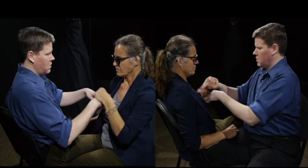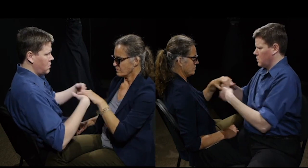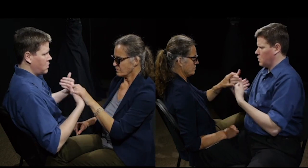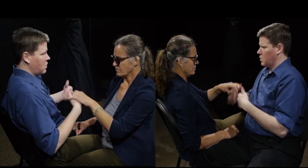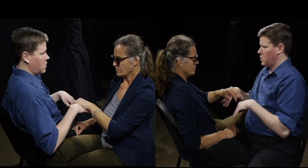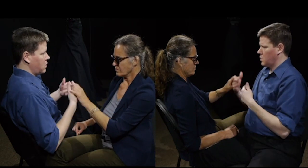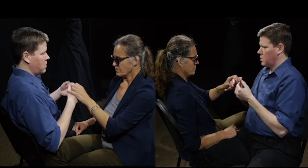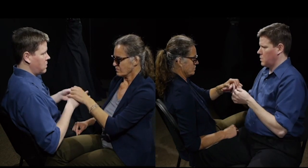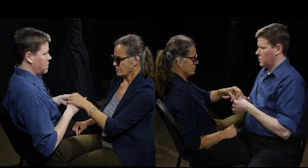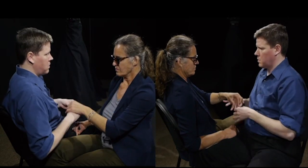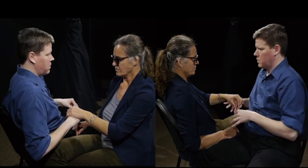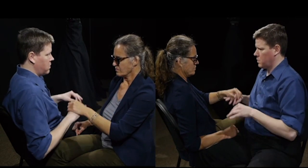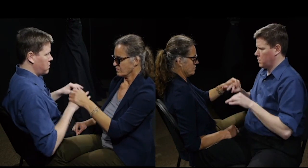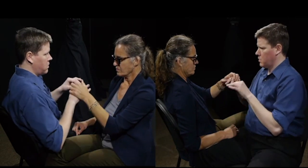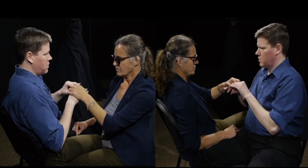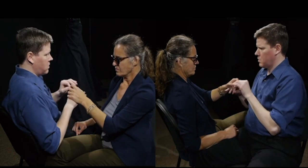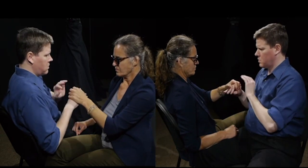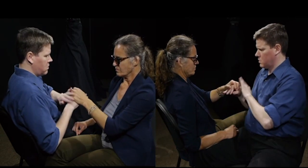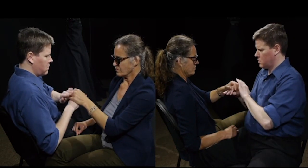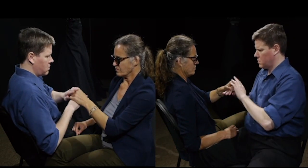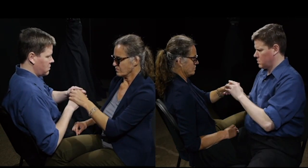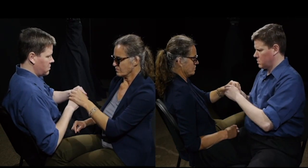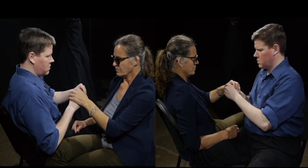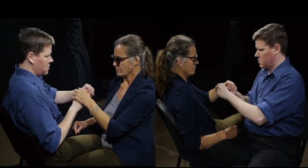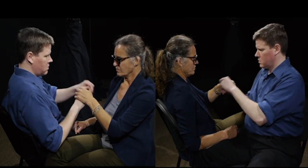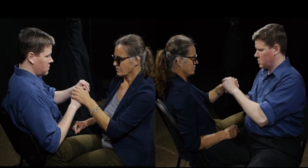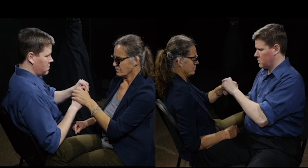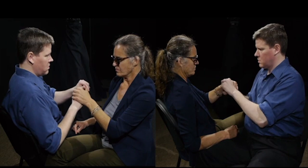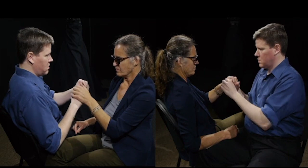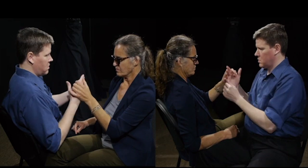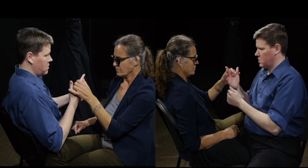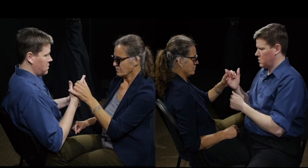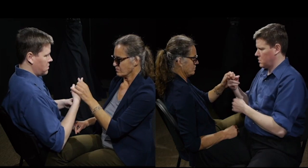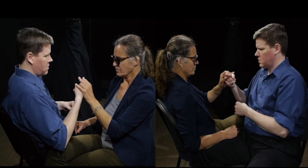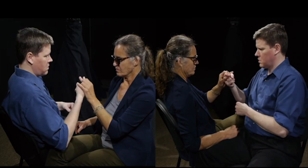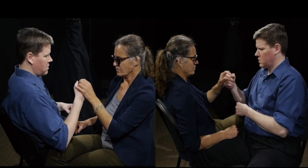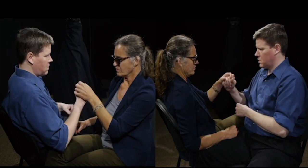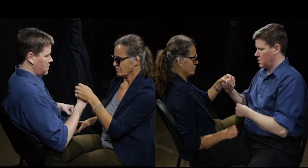[John] Research on ASL has found that signs can be analyzed into smaller units.